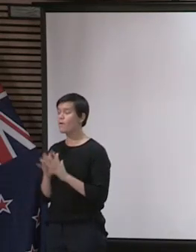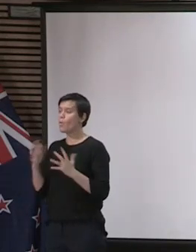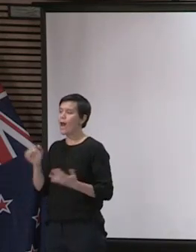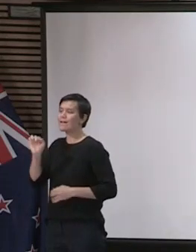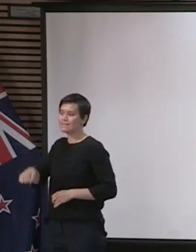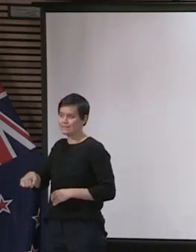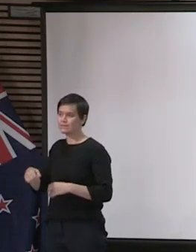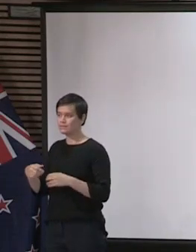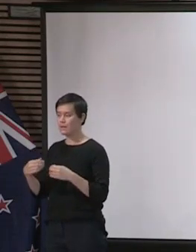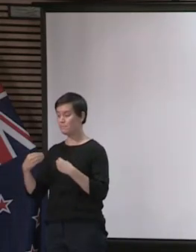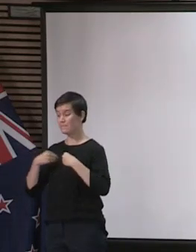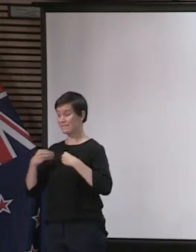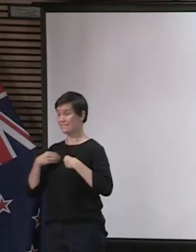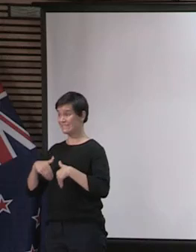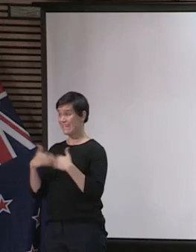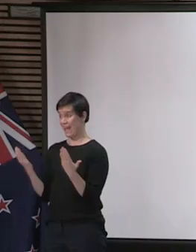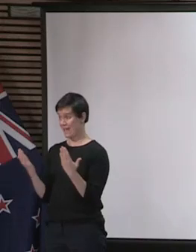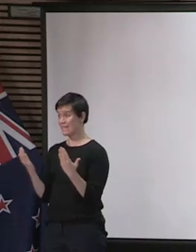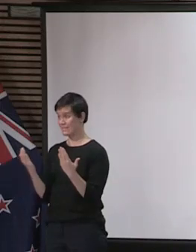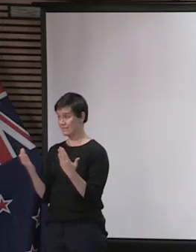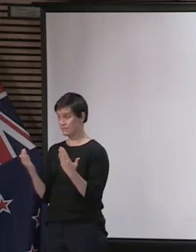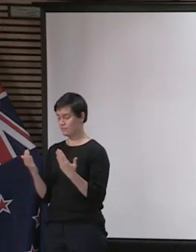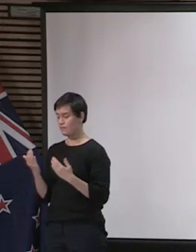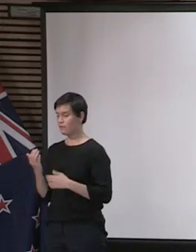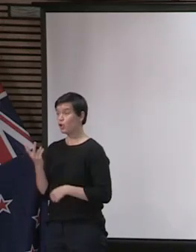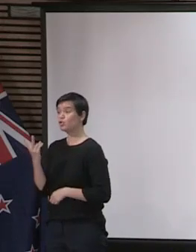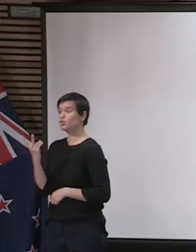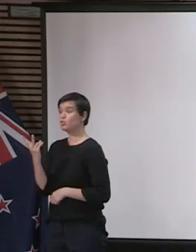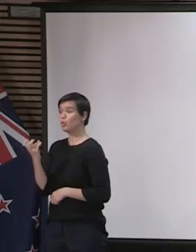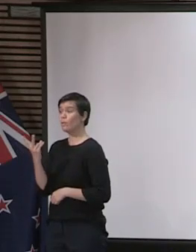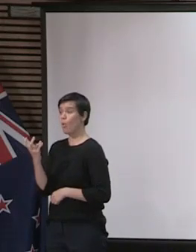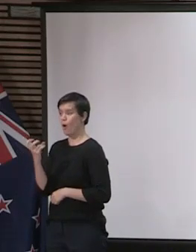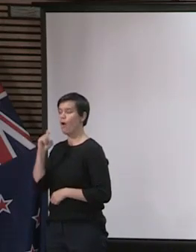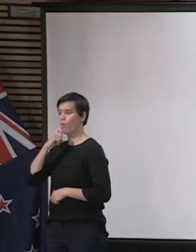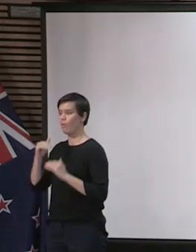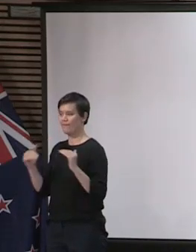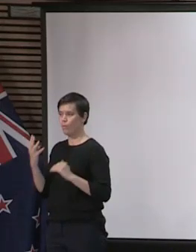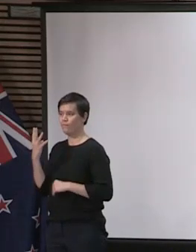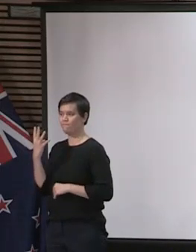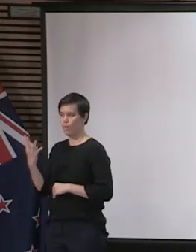So, the economic impact of those additional two days, we had to weigh up against the